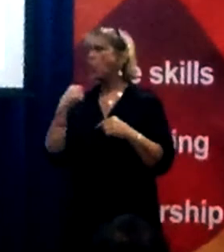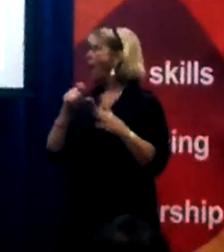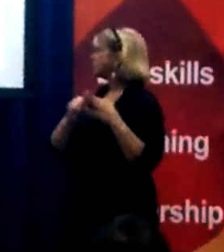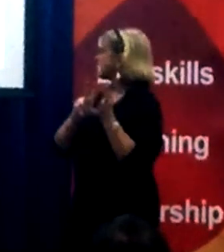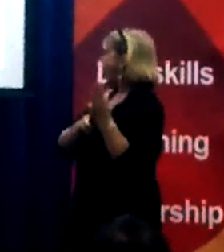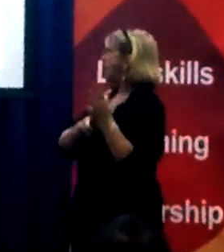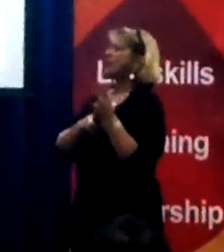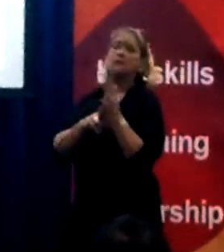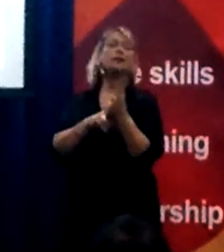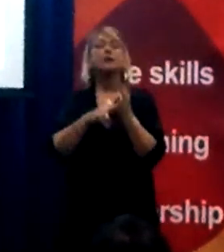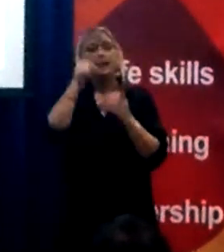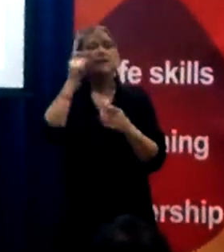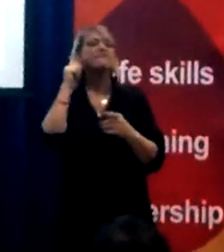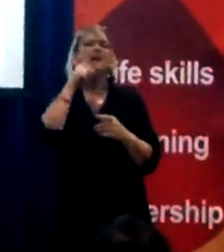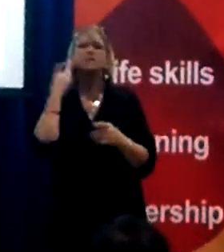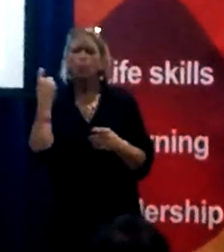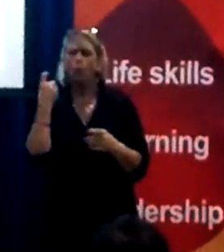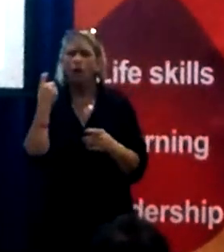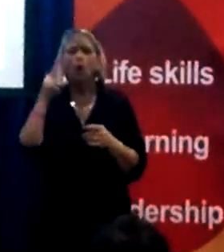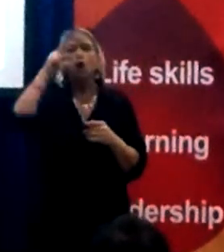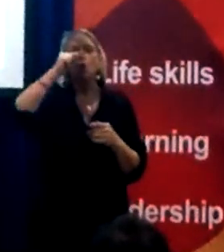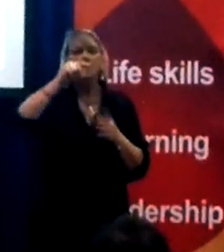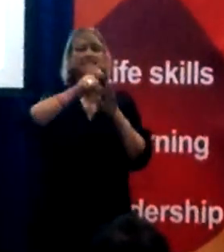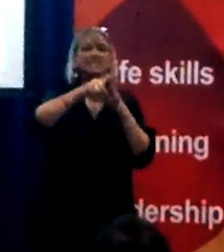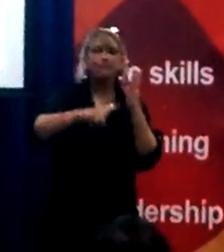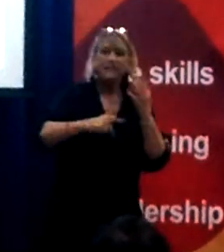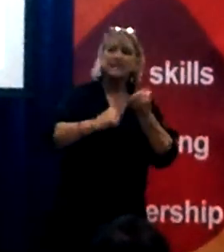or we can be found on Facebook by searching the “Youth Disability Advocacy Network.”